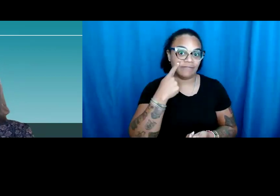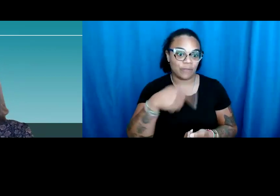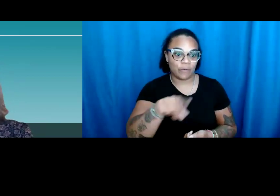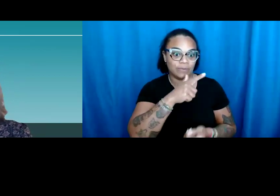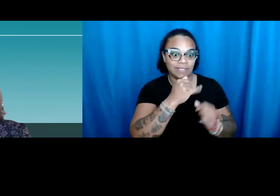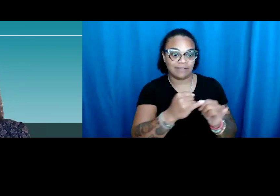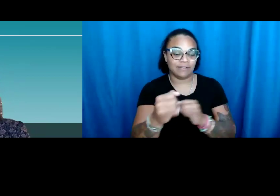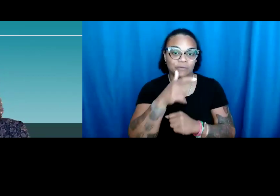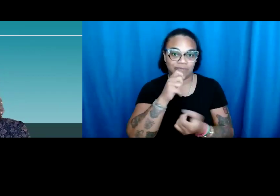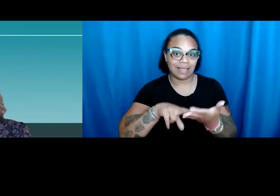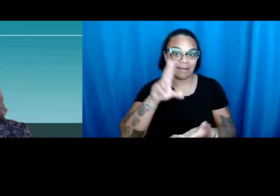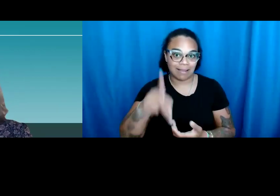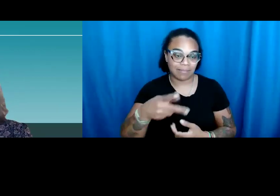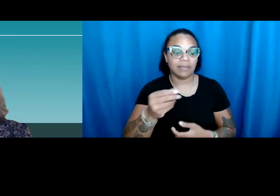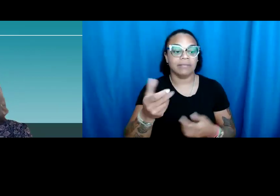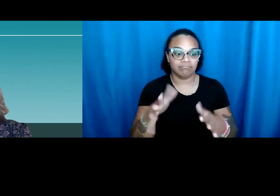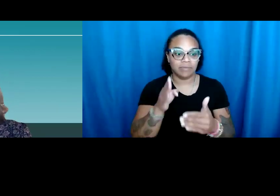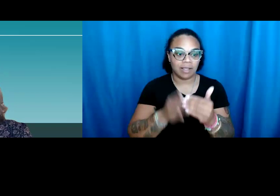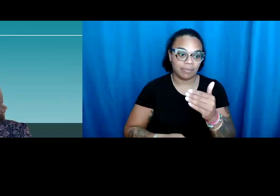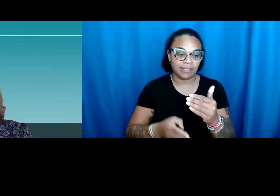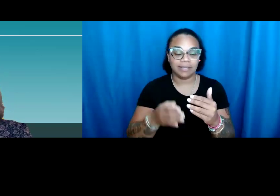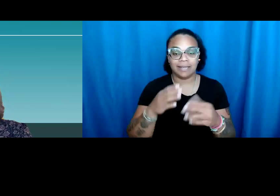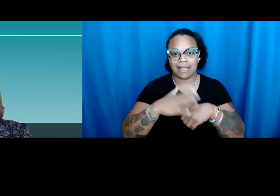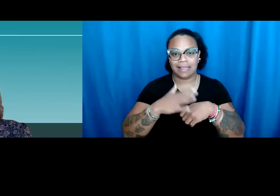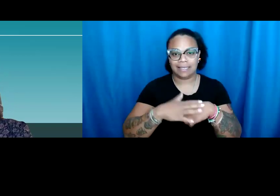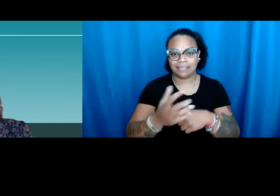who have signed up and have completed at least two modules.